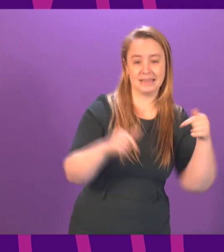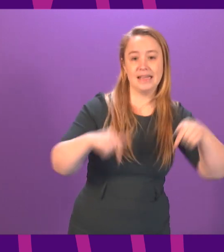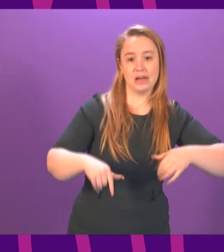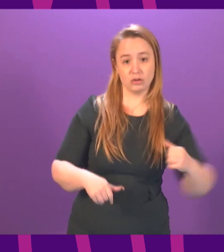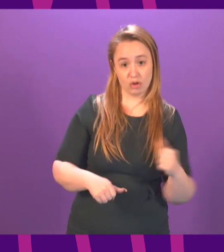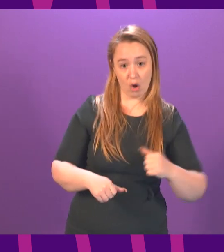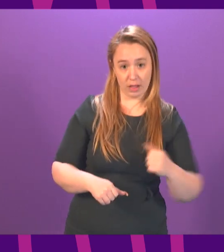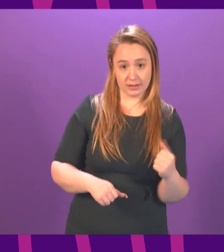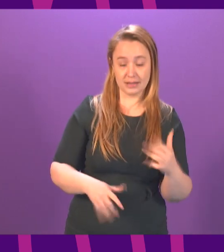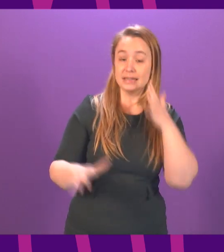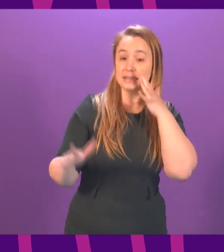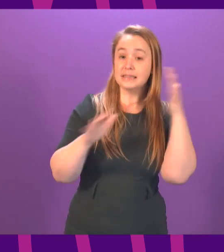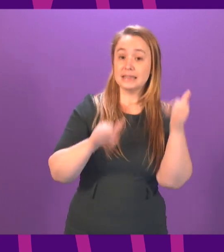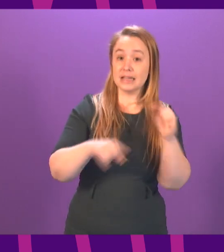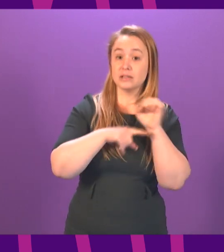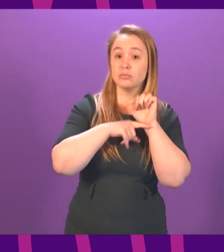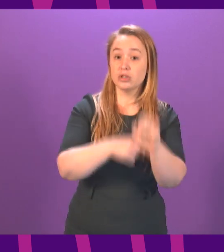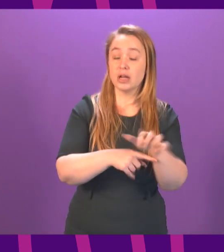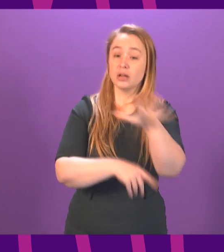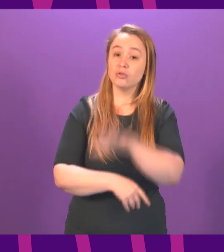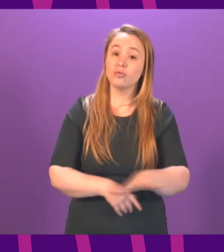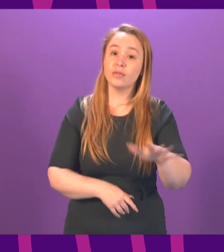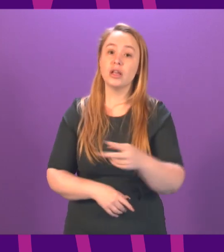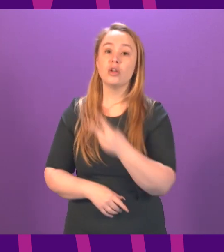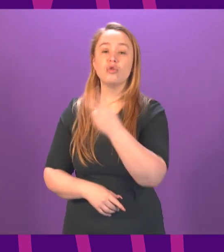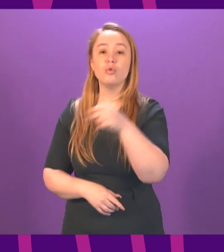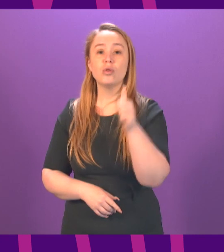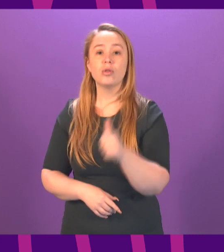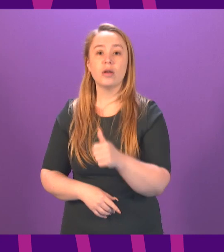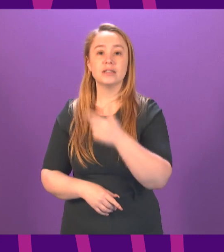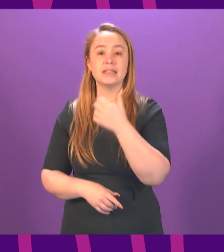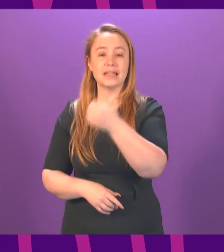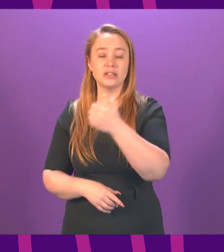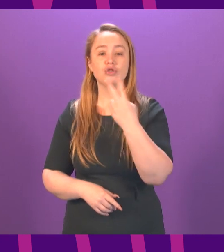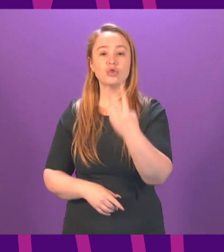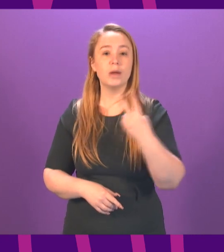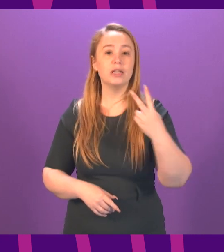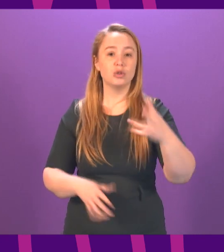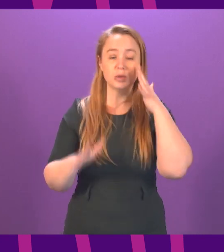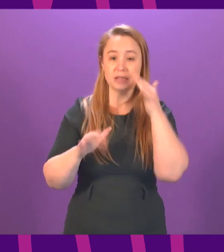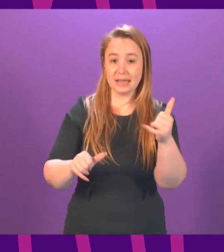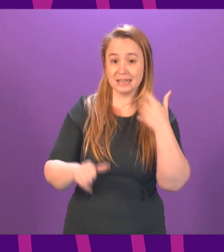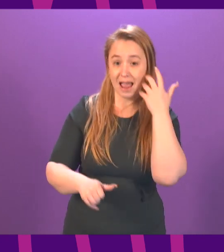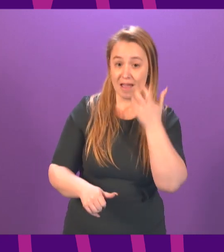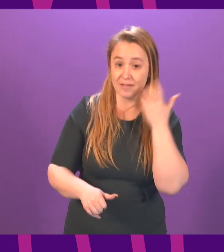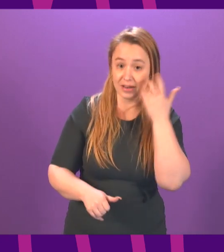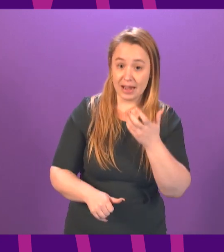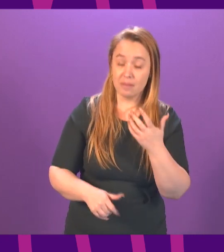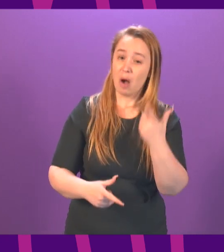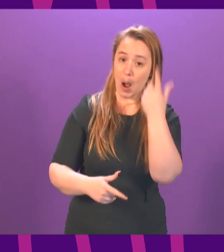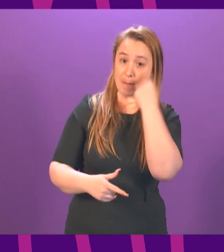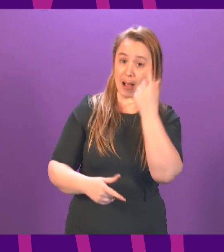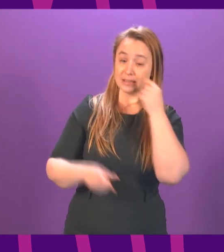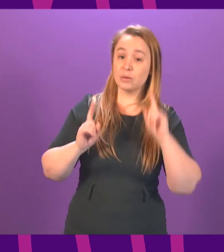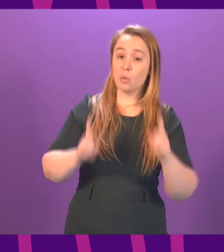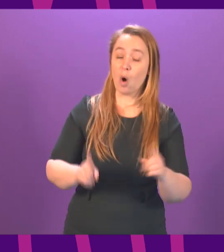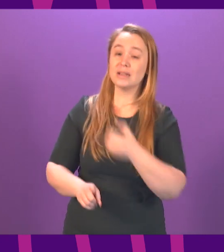protect system averaged only 20,622 tests per day out of a capacity of 65,000 per day. Nearly